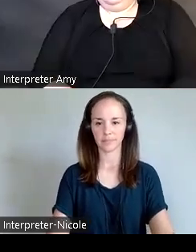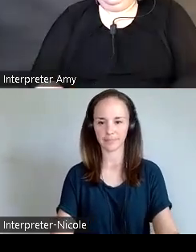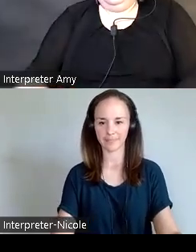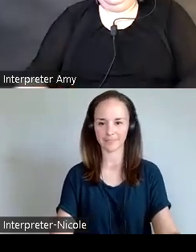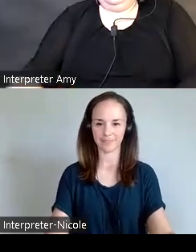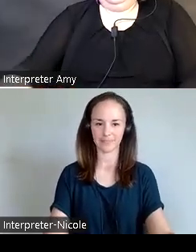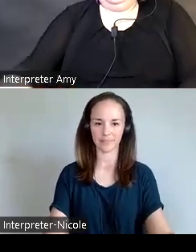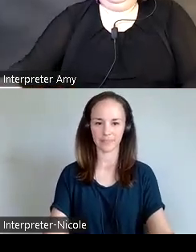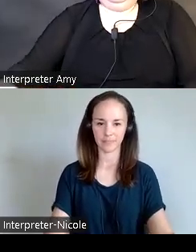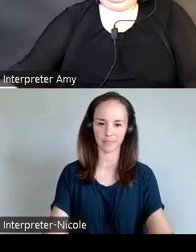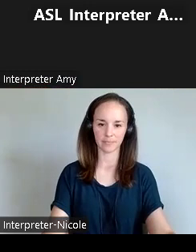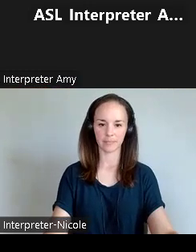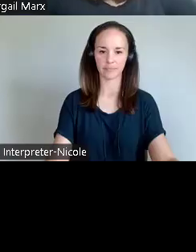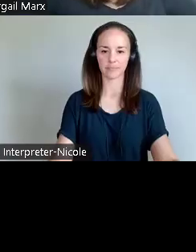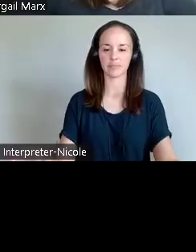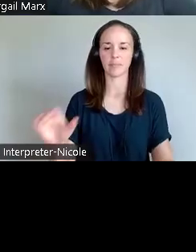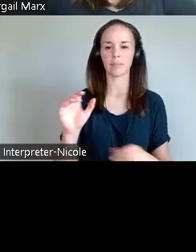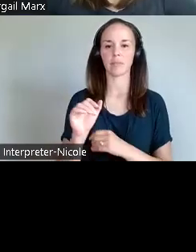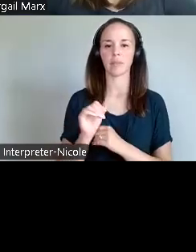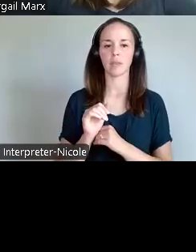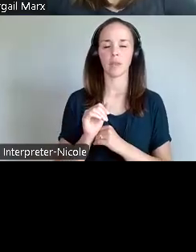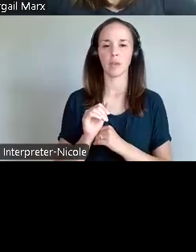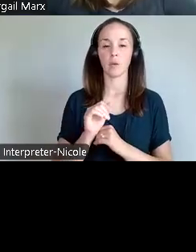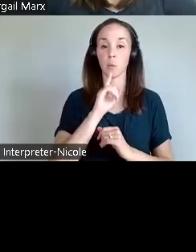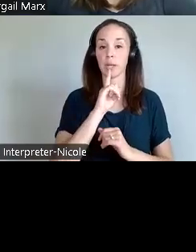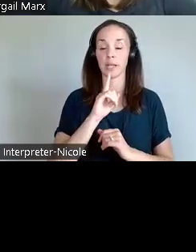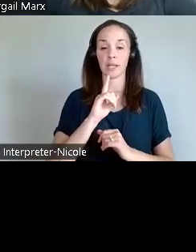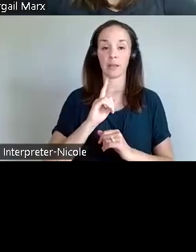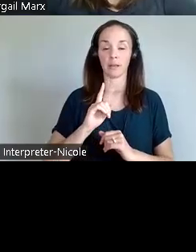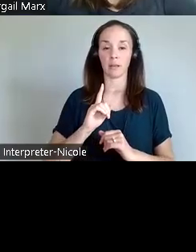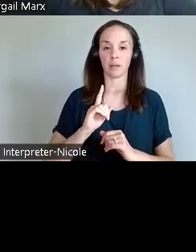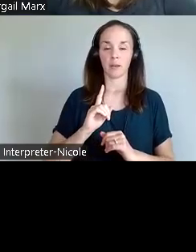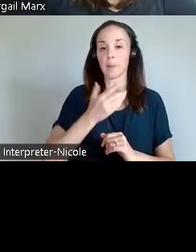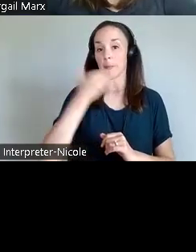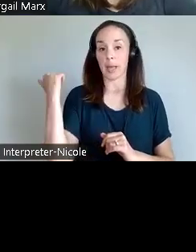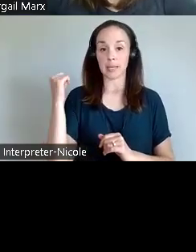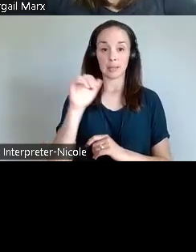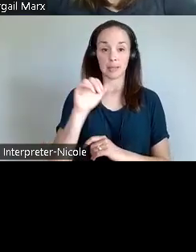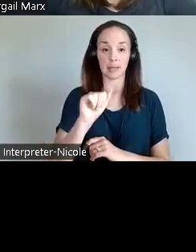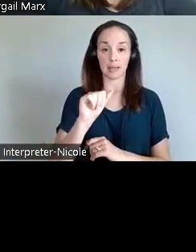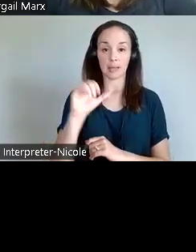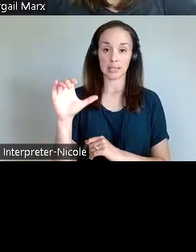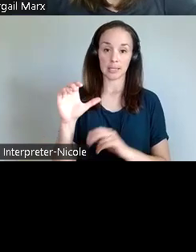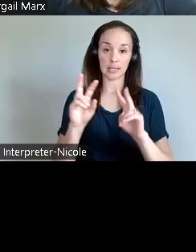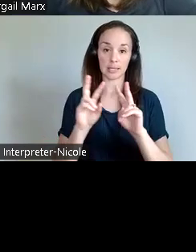So then kind of the gold standard of AAC assessment is this feature matching.